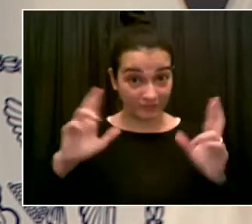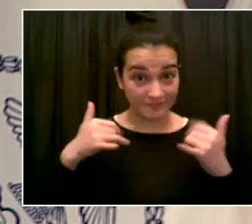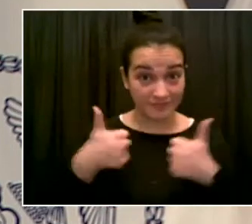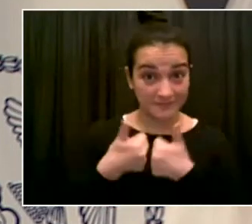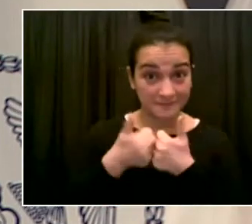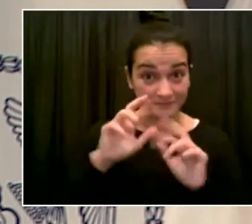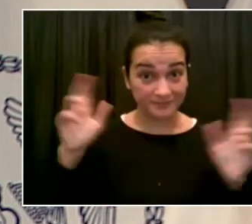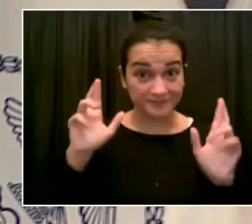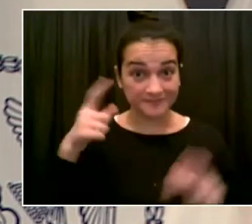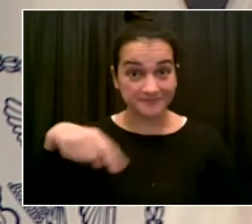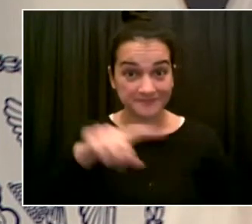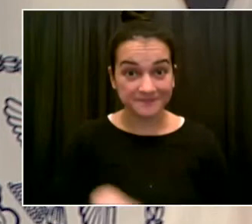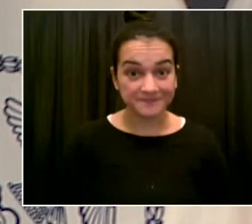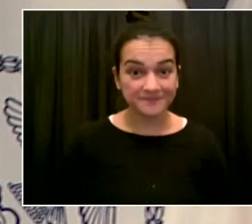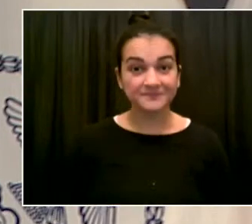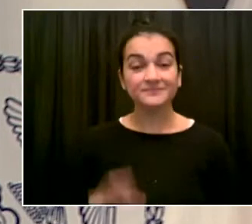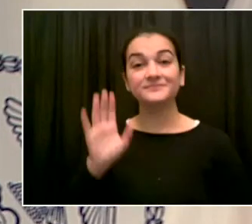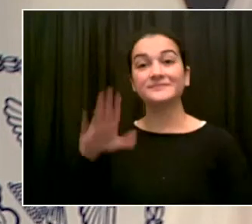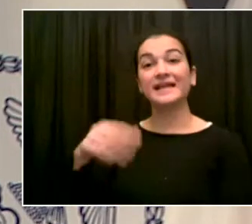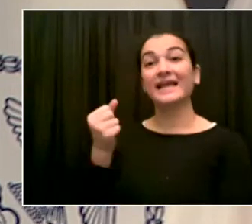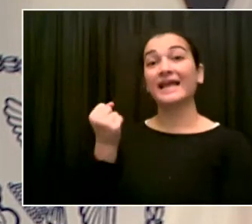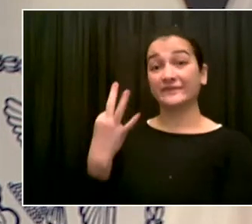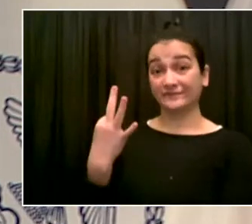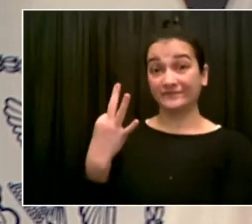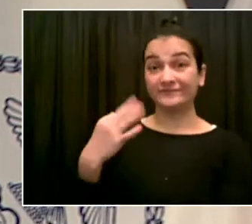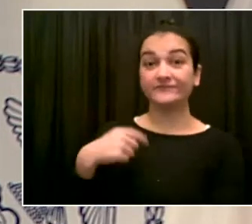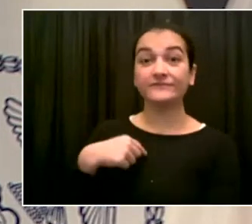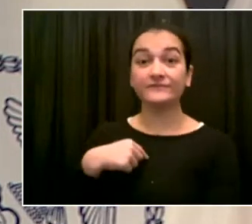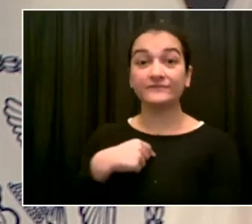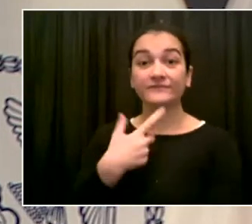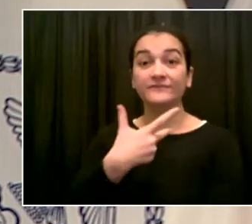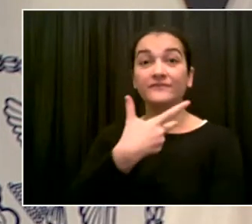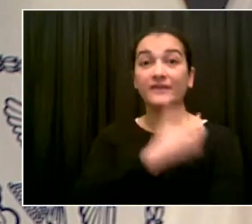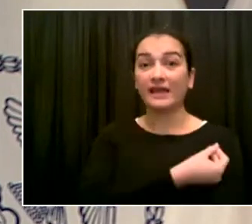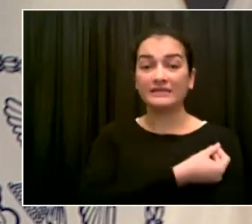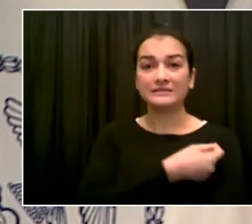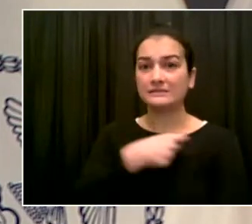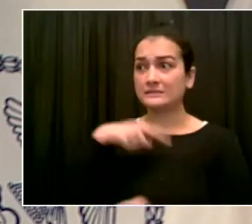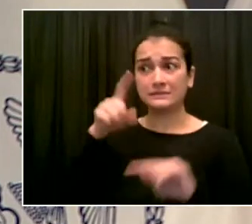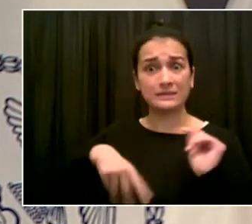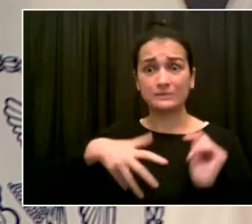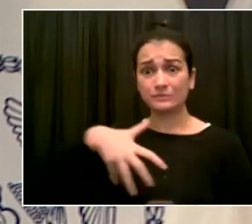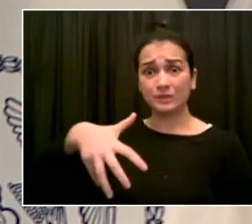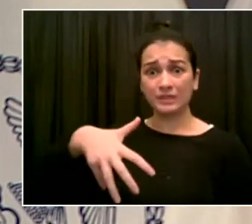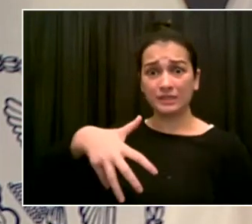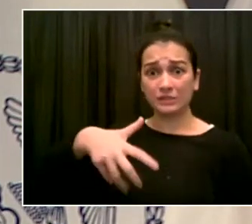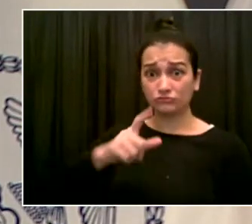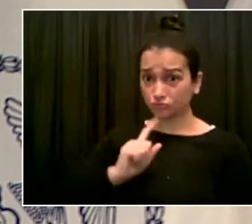I HEAR IT FROM A LOT OF PEOPLE AROUND THE CITY, THEY SAY IF I GET VACCINATED,